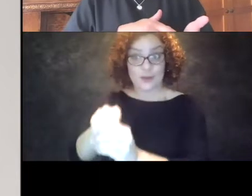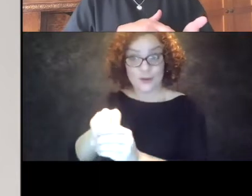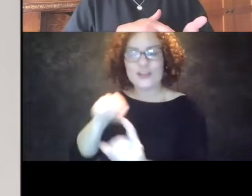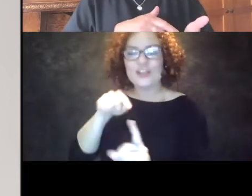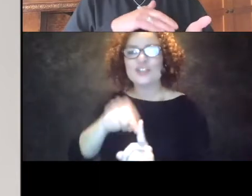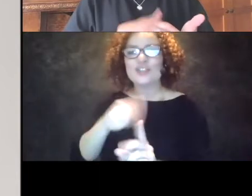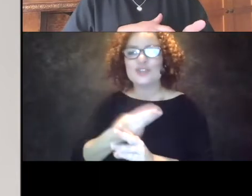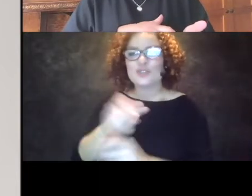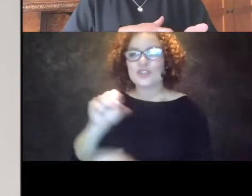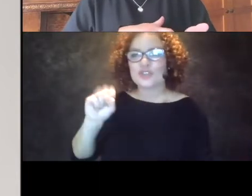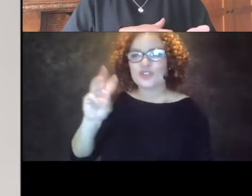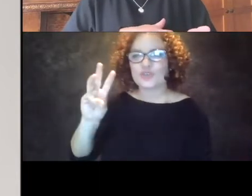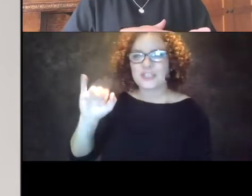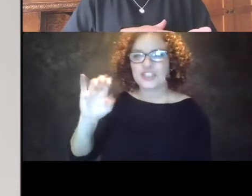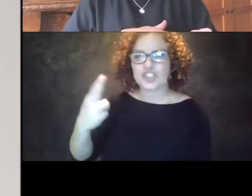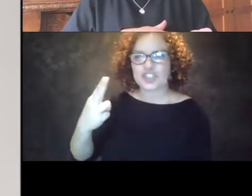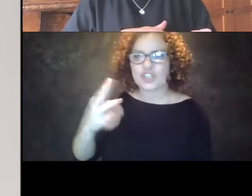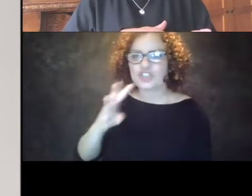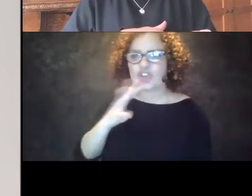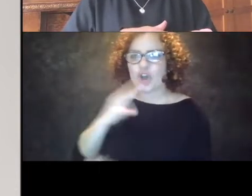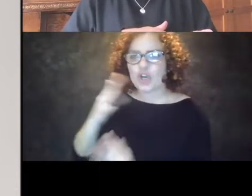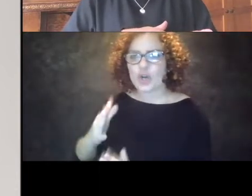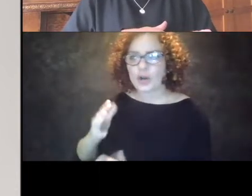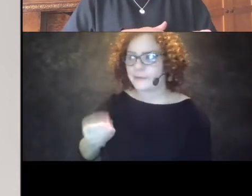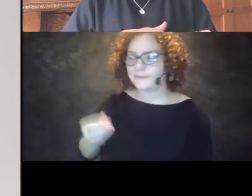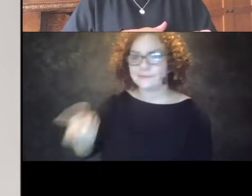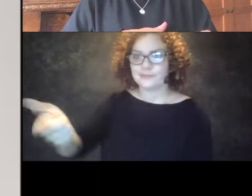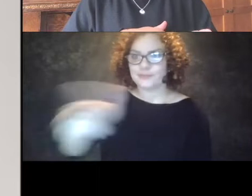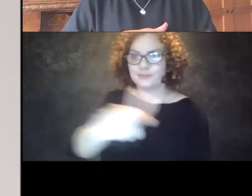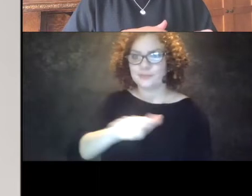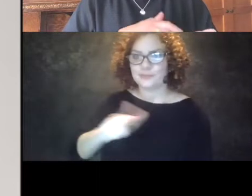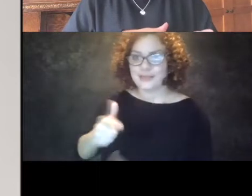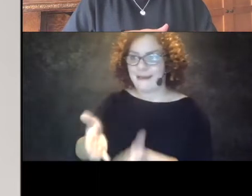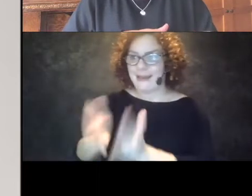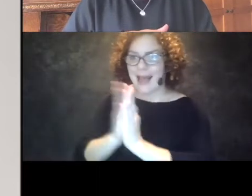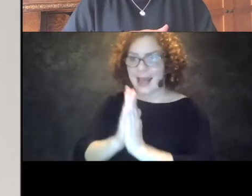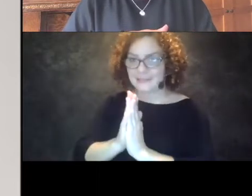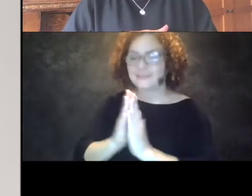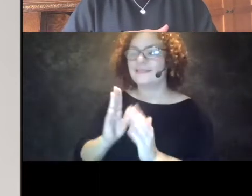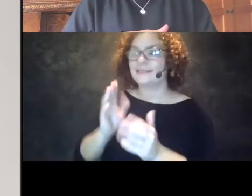to just ask each person in the class if they were getting lunch, school lunch that day,